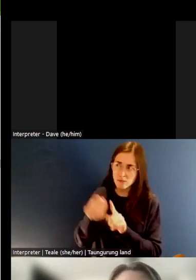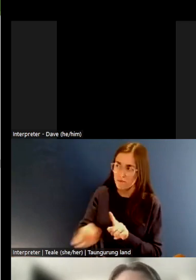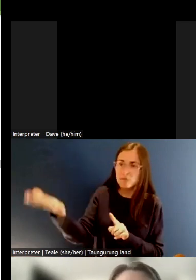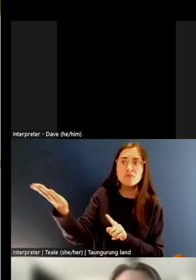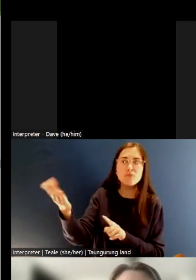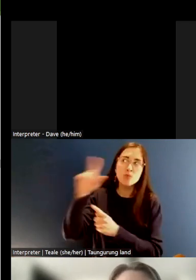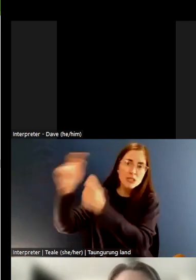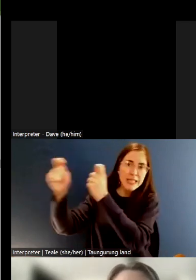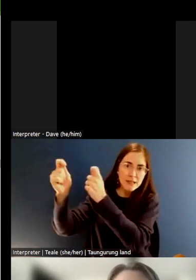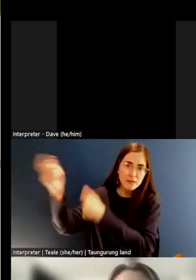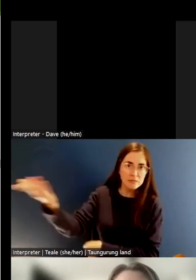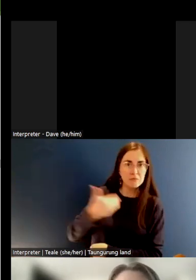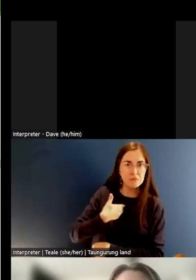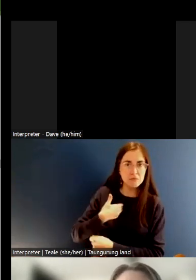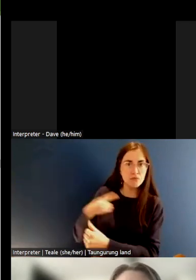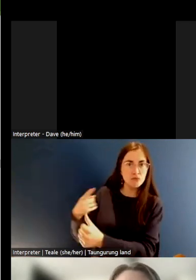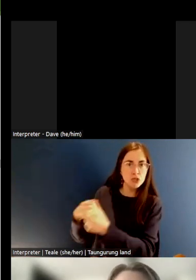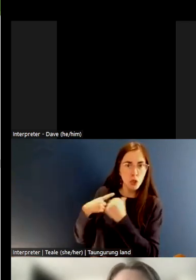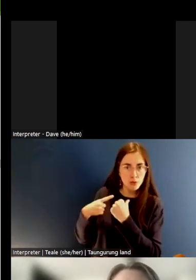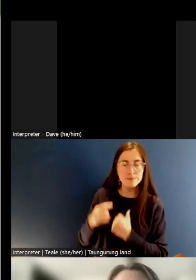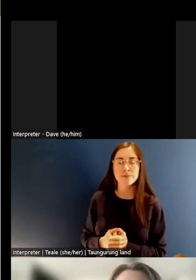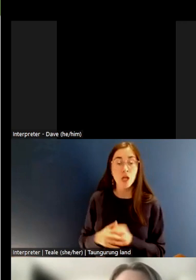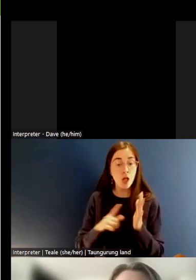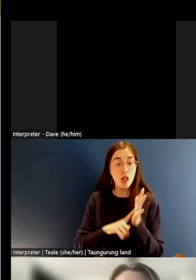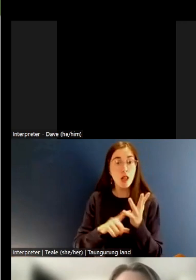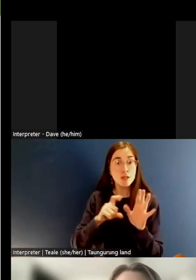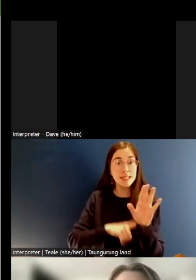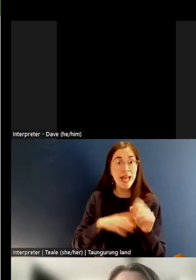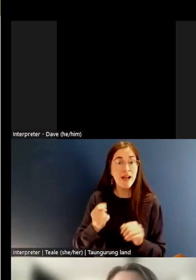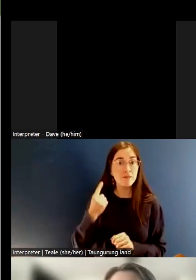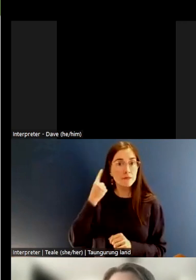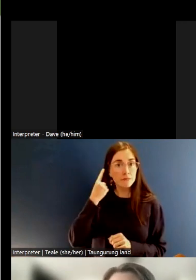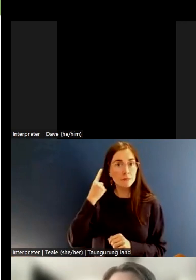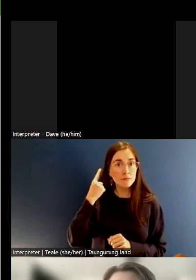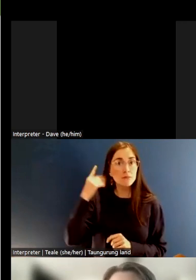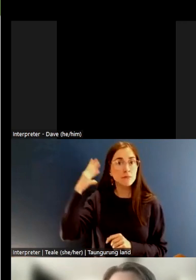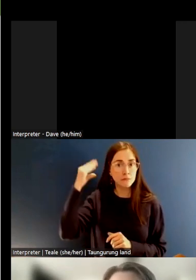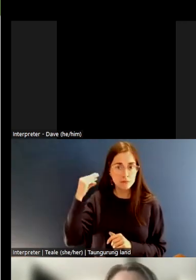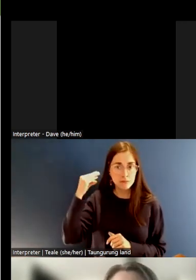And Lucy had a unilateral refer result on the newborn screen,